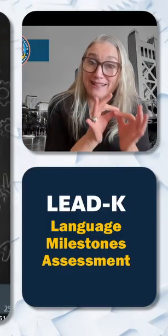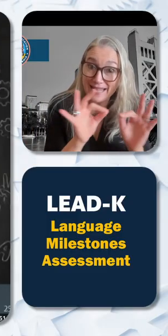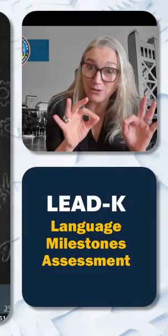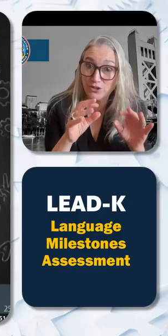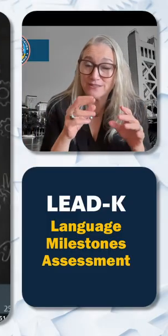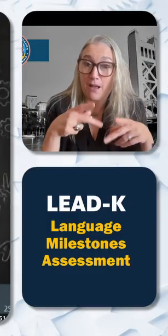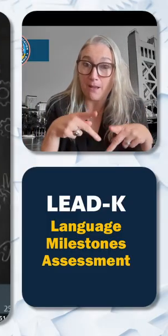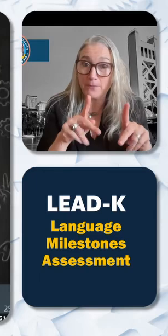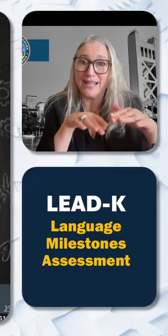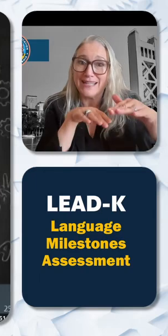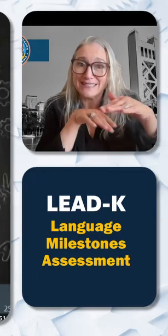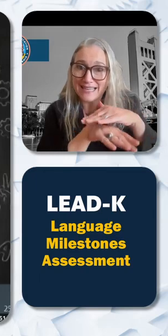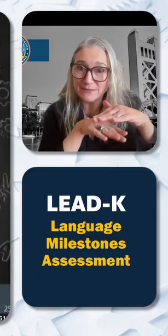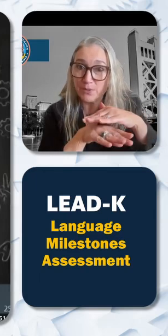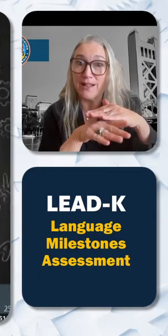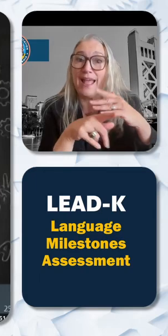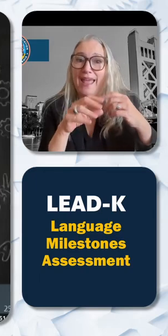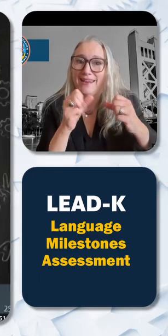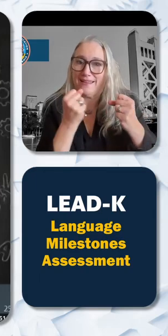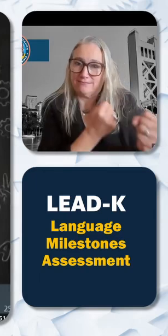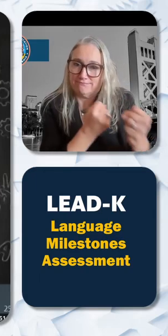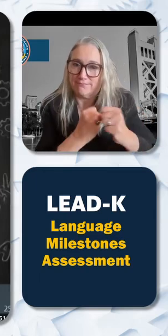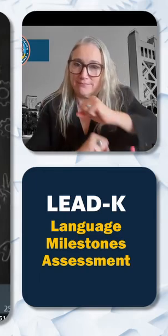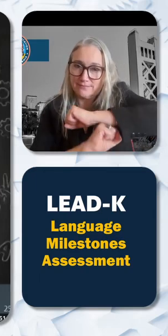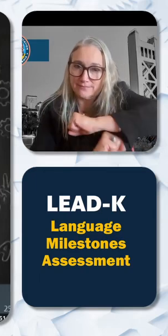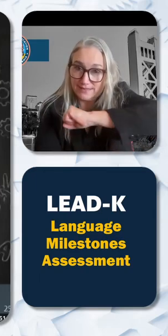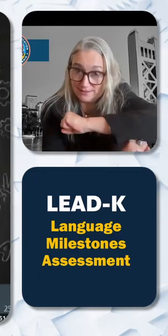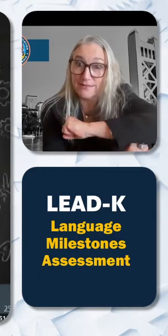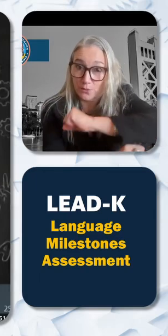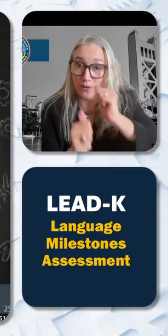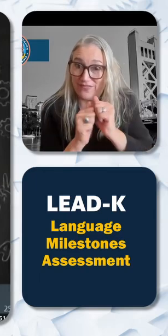not because they are deaf, it's because they had limited language opportunities.